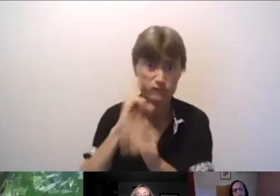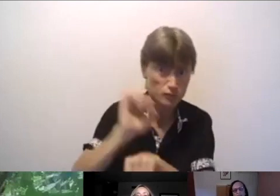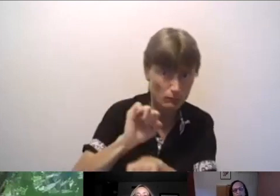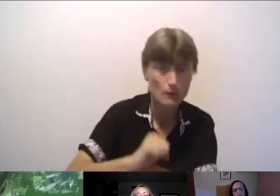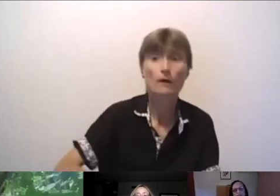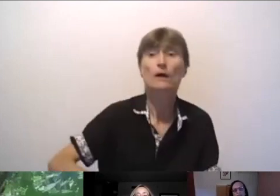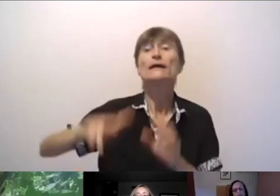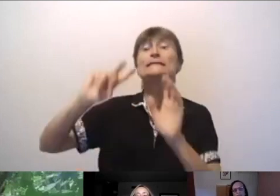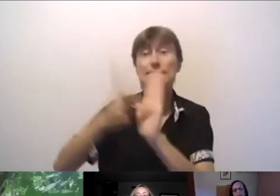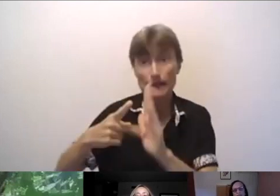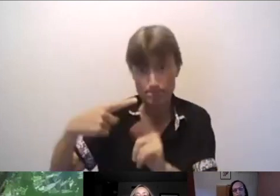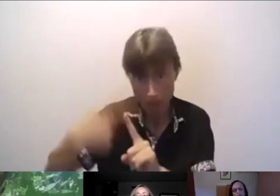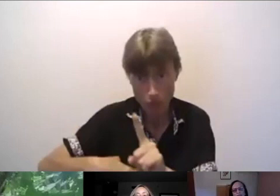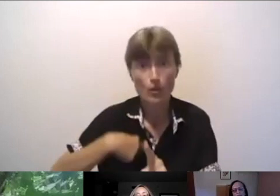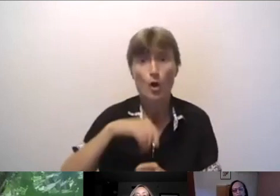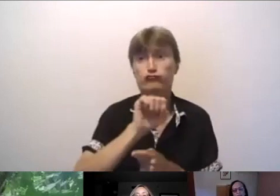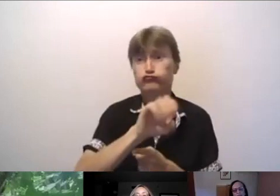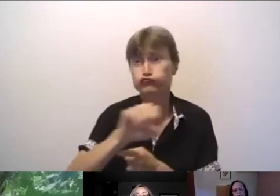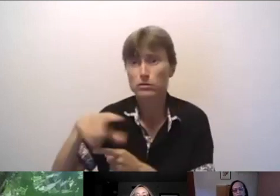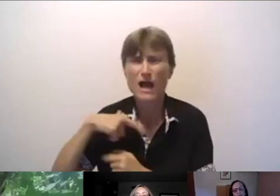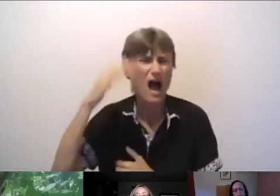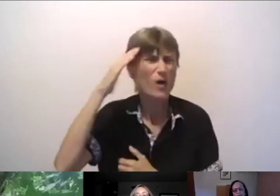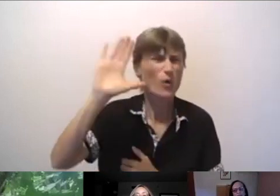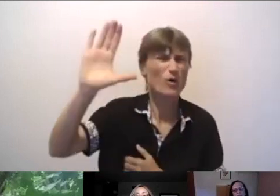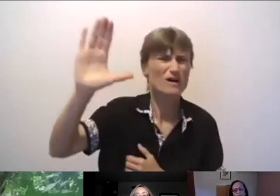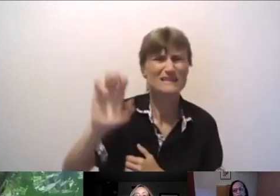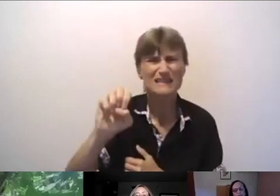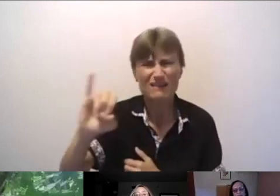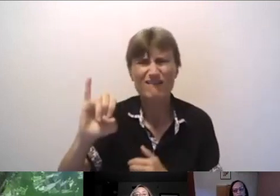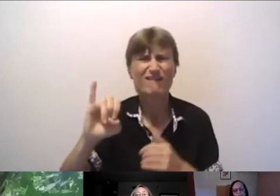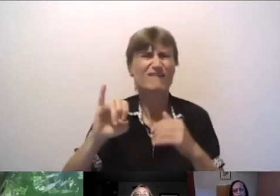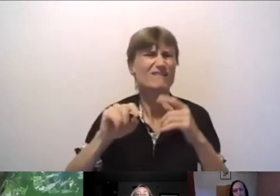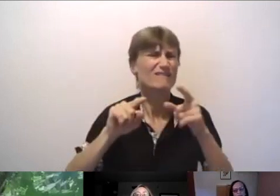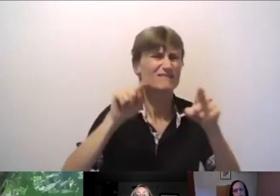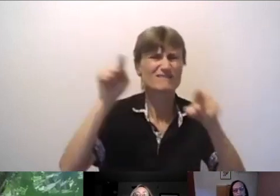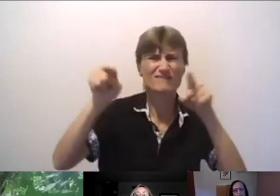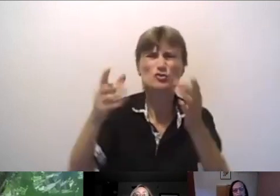not really a standard practice anymore and the internet has opened up a lot of doors but um the monitoring has really